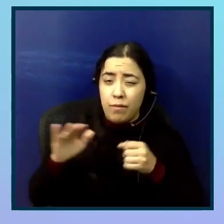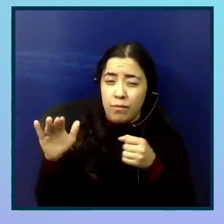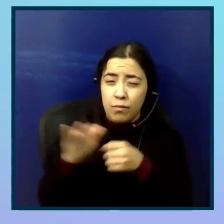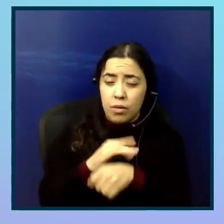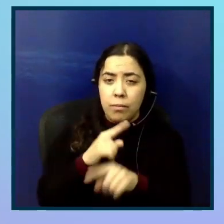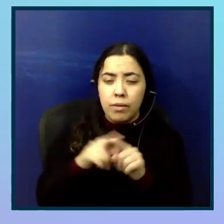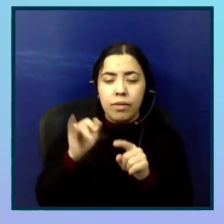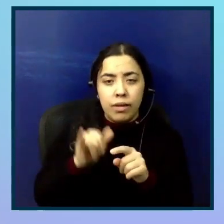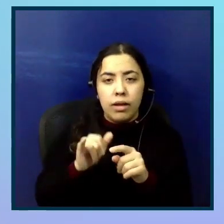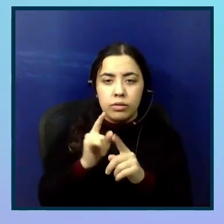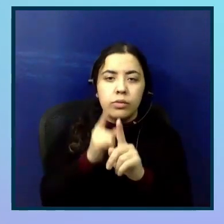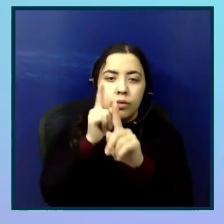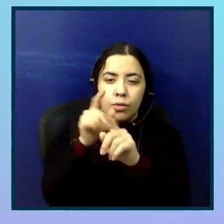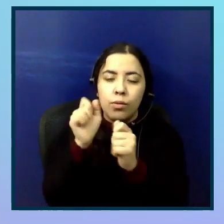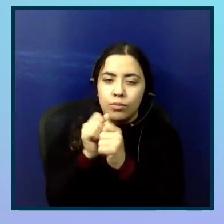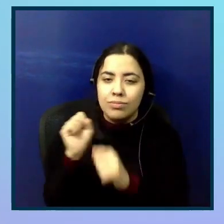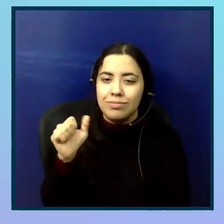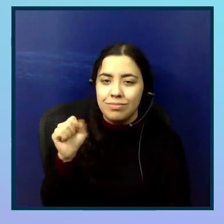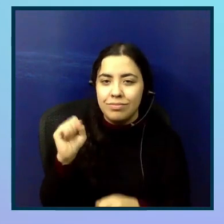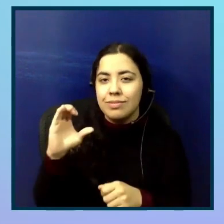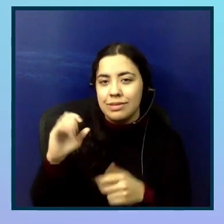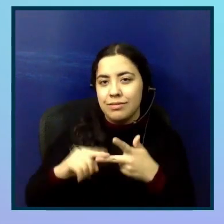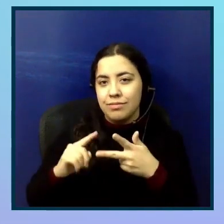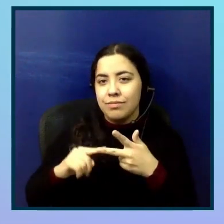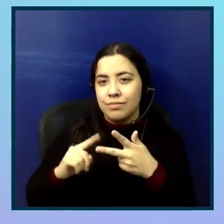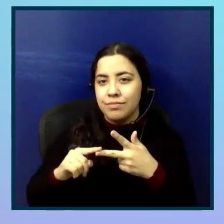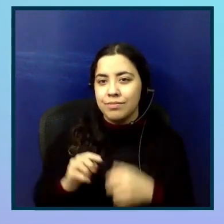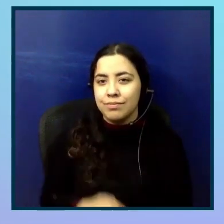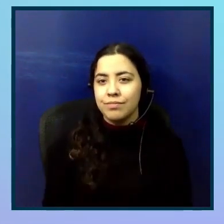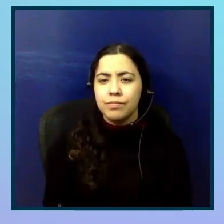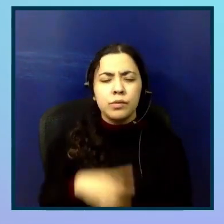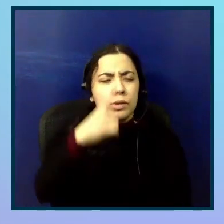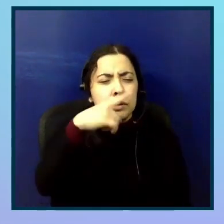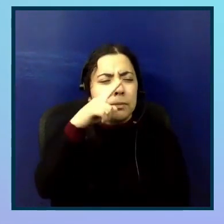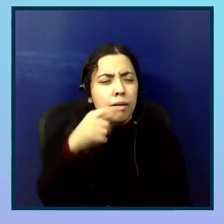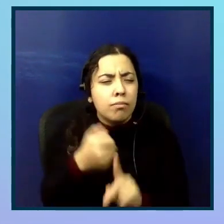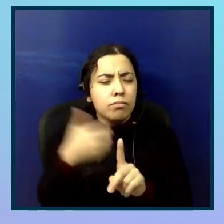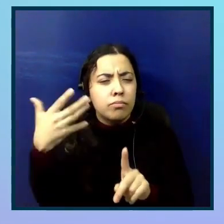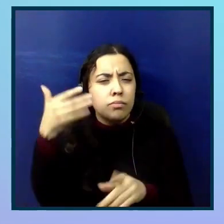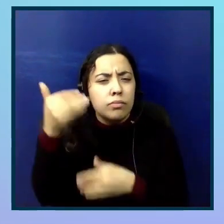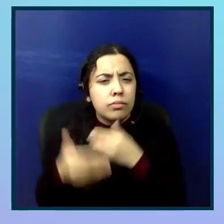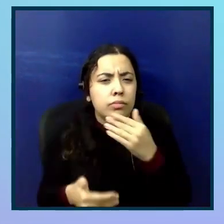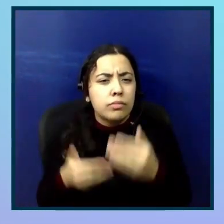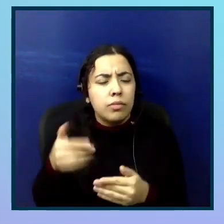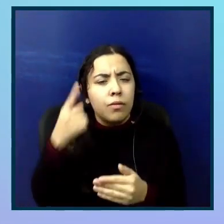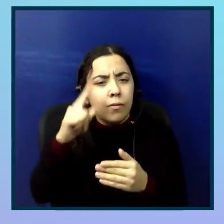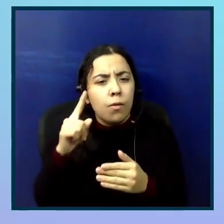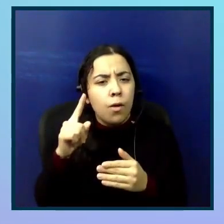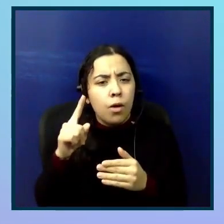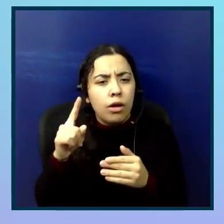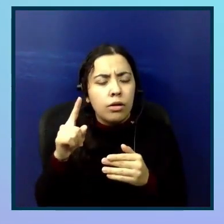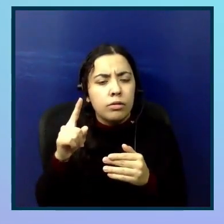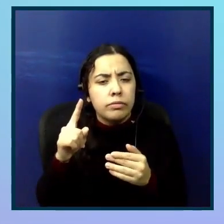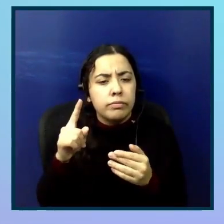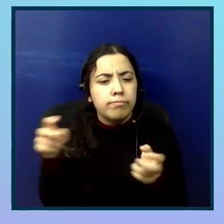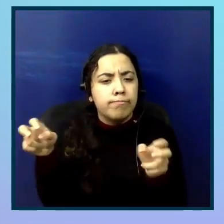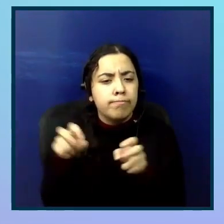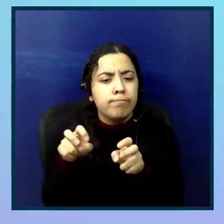And another one here on SAS. Can you elaborate on steps you took to create SAS across teams.